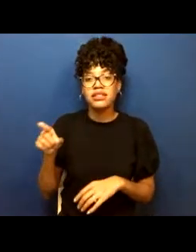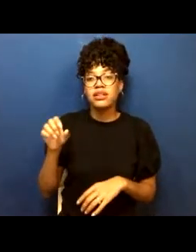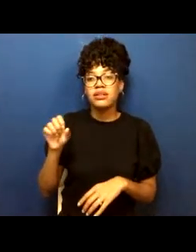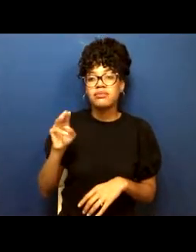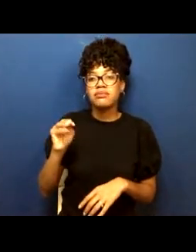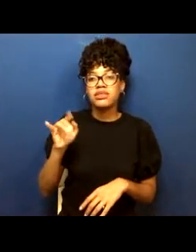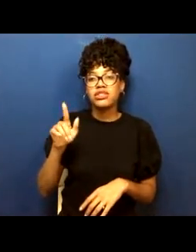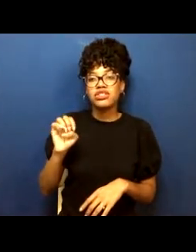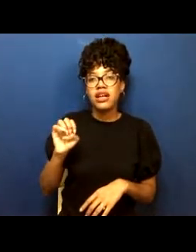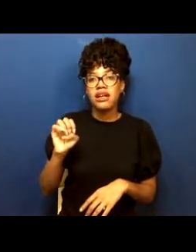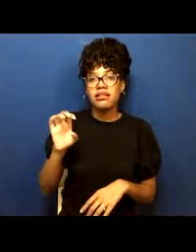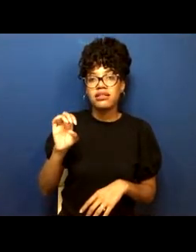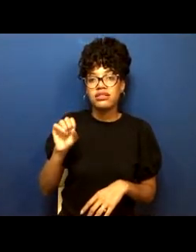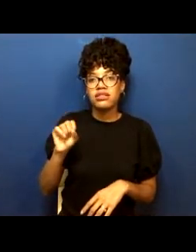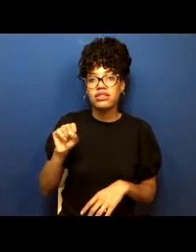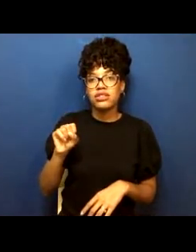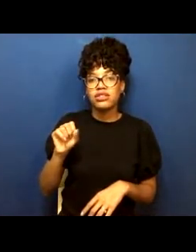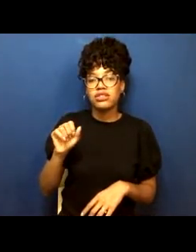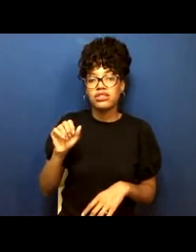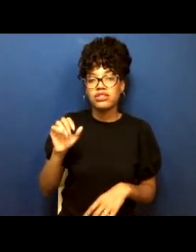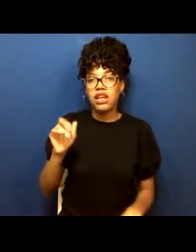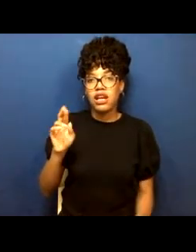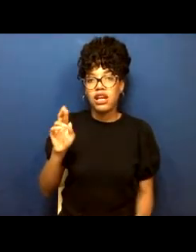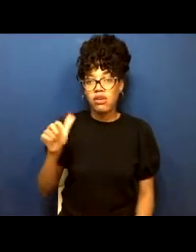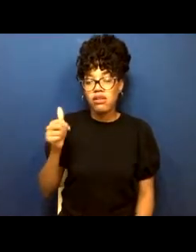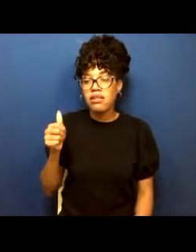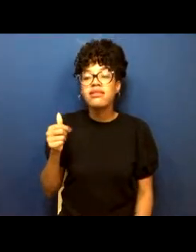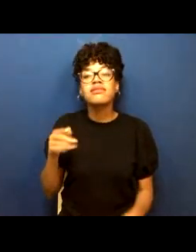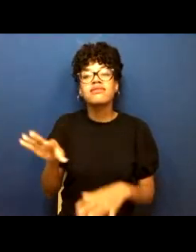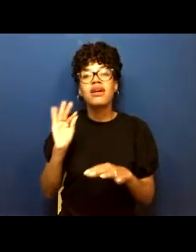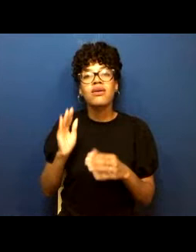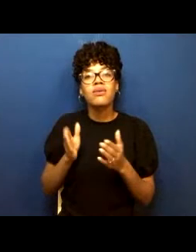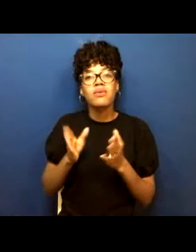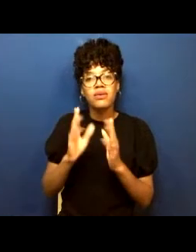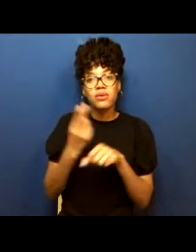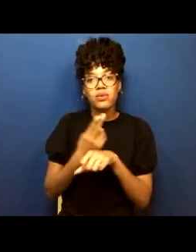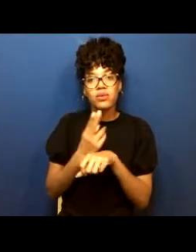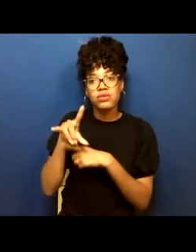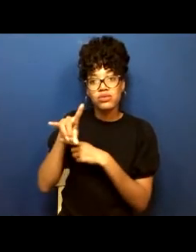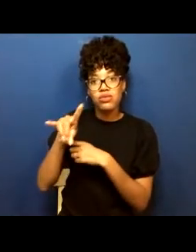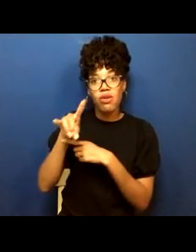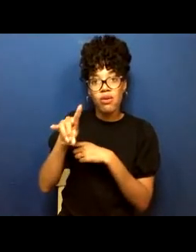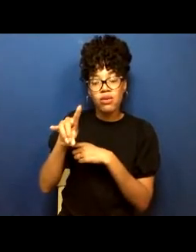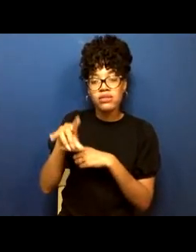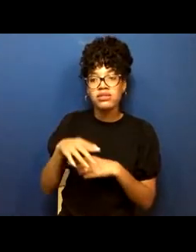has figured out a way to use drones to do this very thing. Our marine mammal group was able to go to an aquarium,